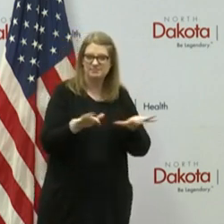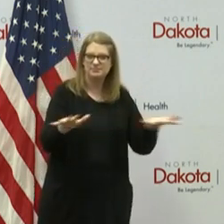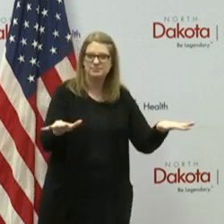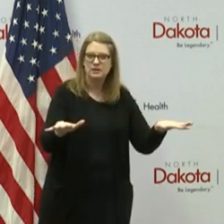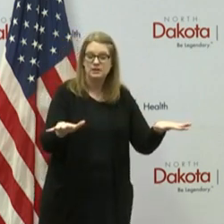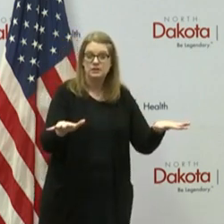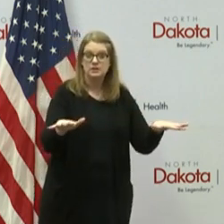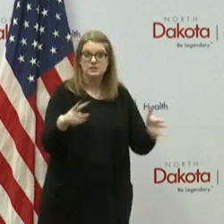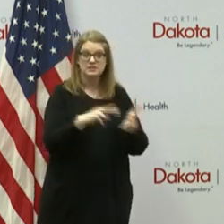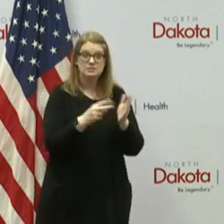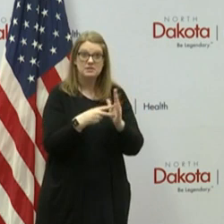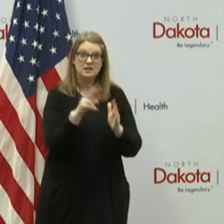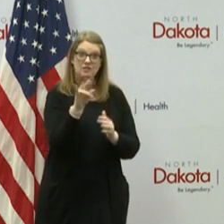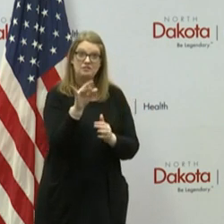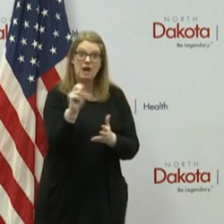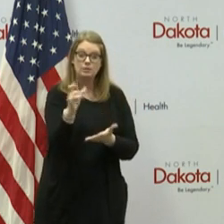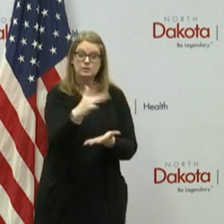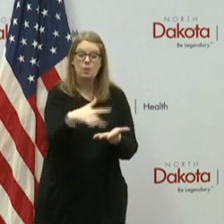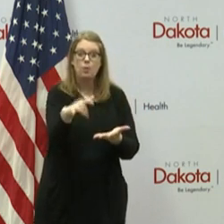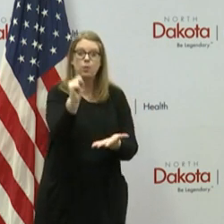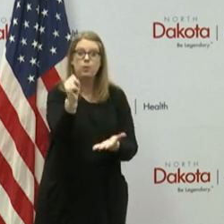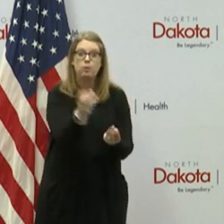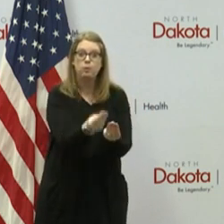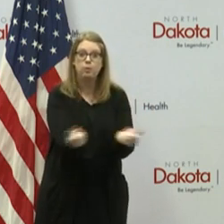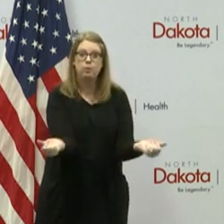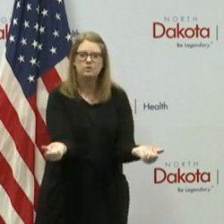CAPABILITIES TO MANAGE THE VIRUS AND THE PANDEMIC.